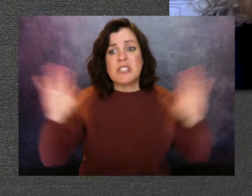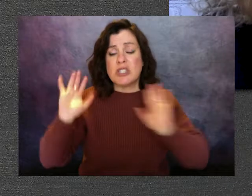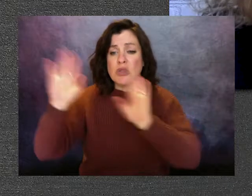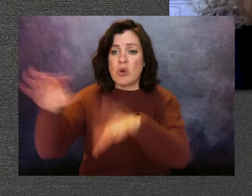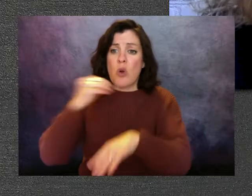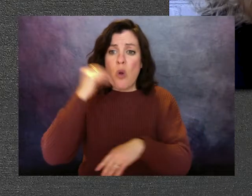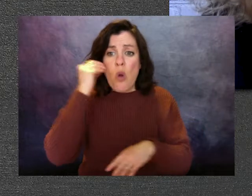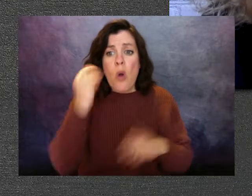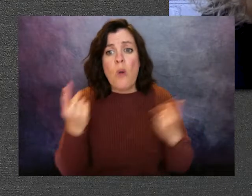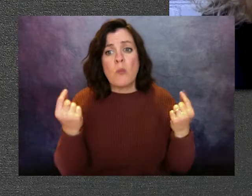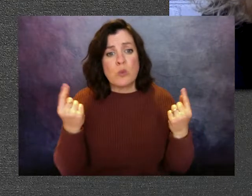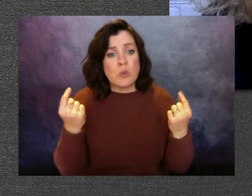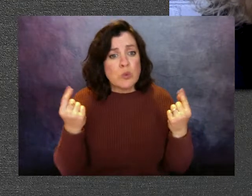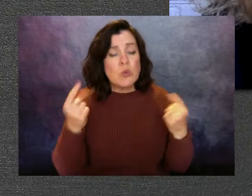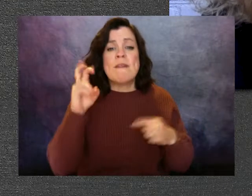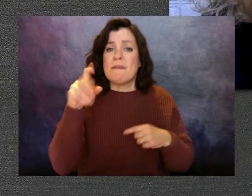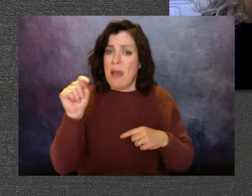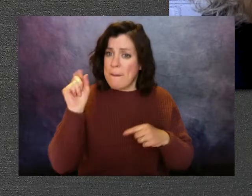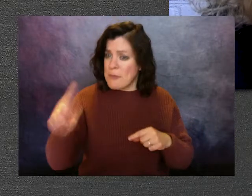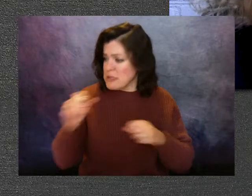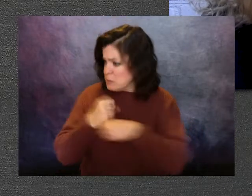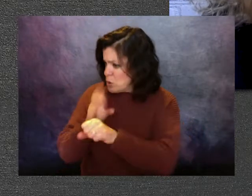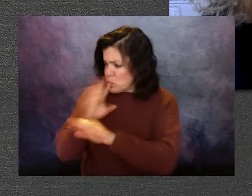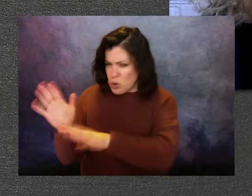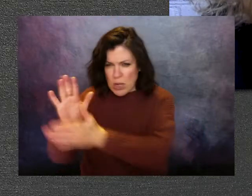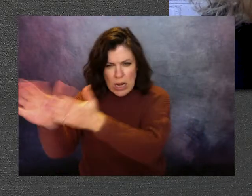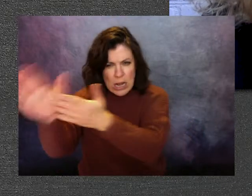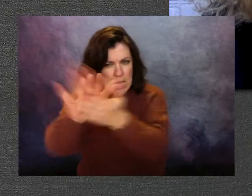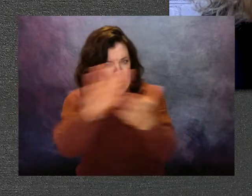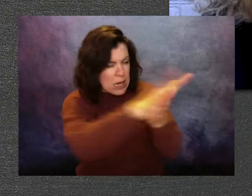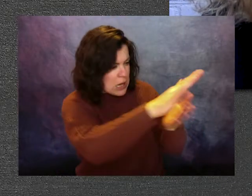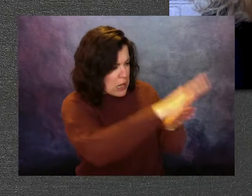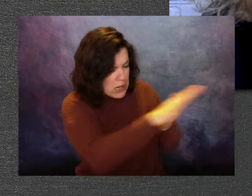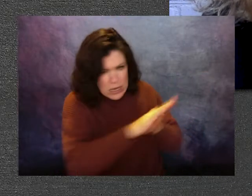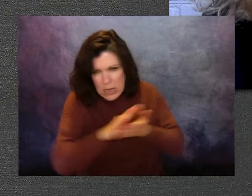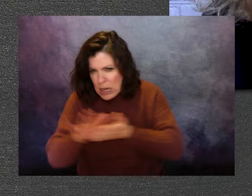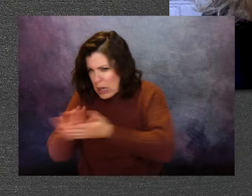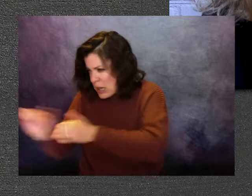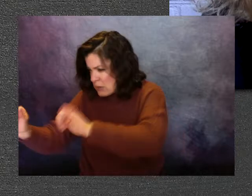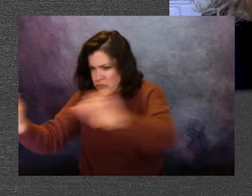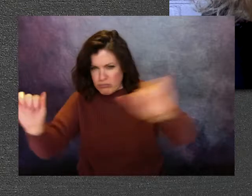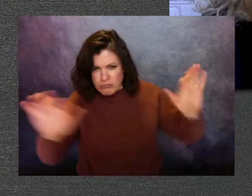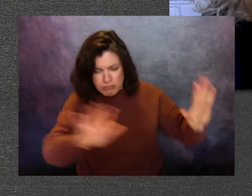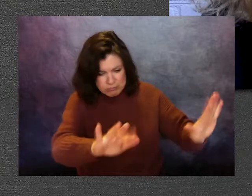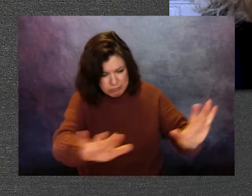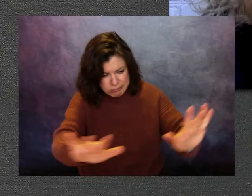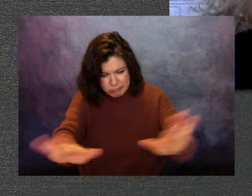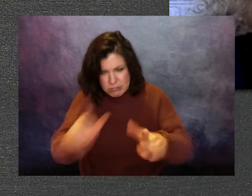They check on the animals before they go home. Dr. Kep visits the dog that will have an operation.